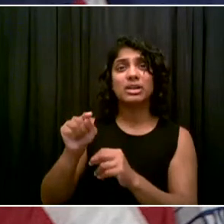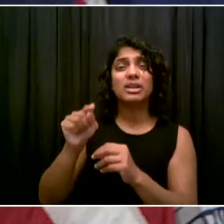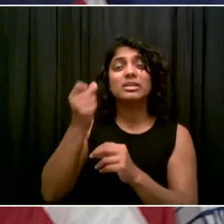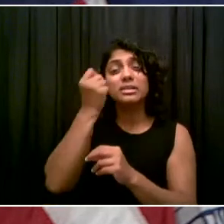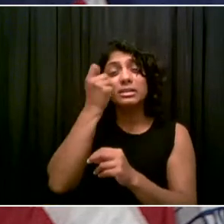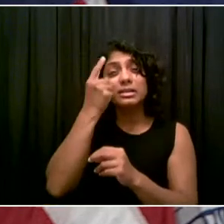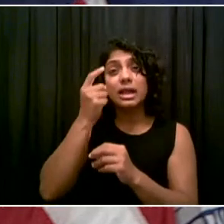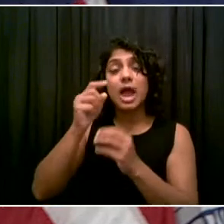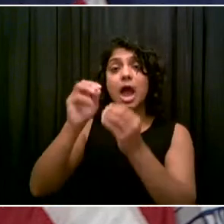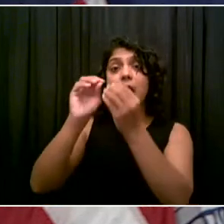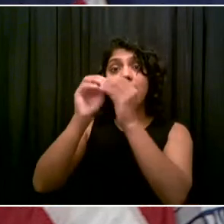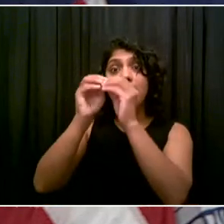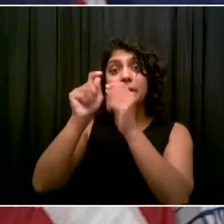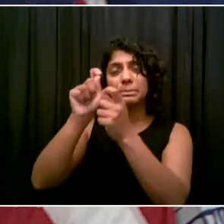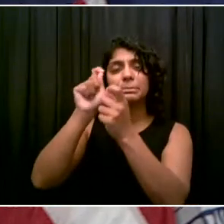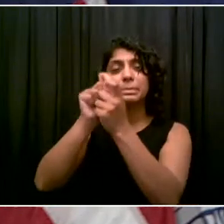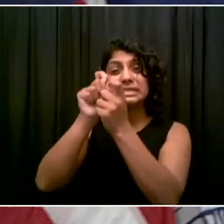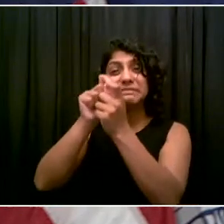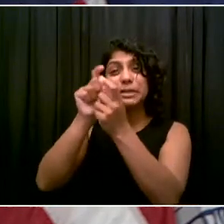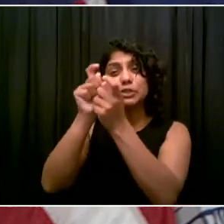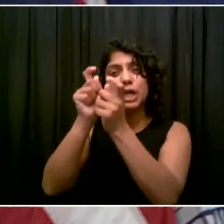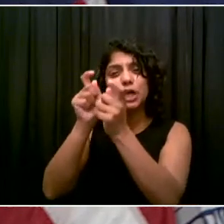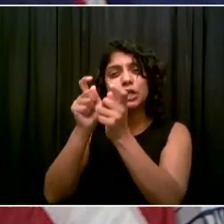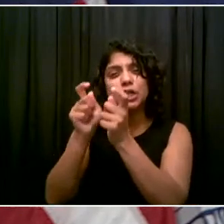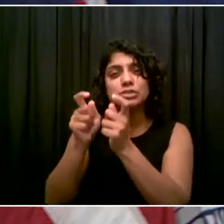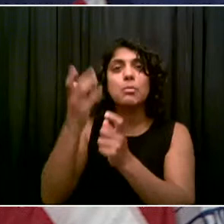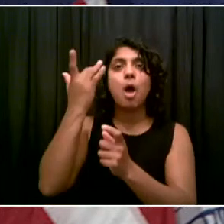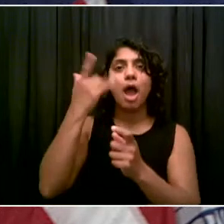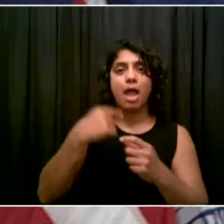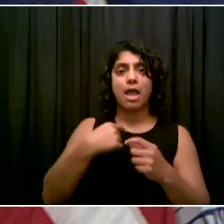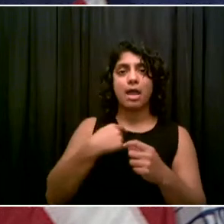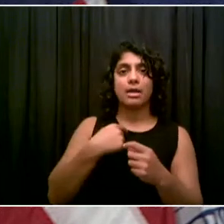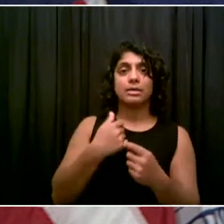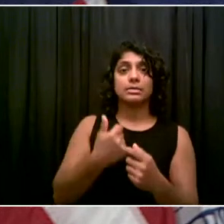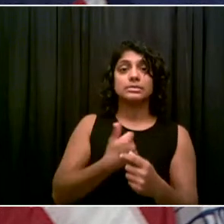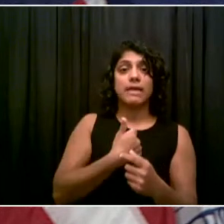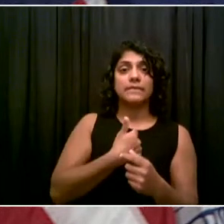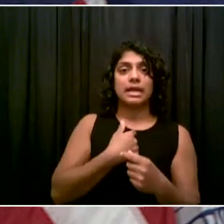CHANGES. UNFORTUNATELY PEOPLE THAT MIGHT'VE BEEN SUFFERING INJURIES WILL